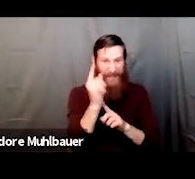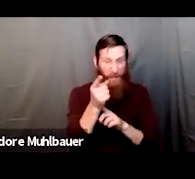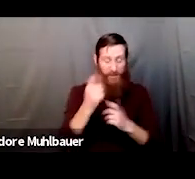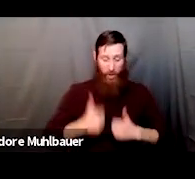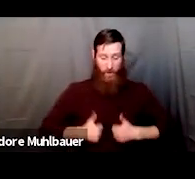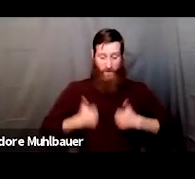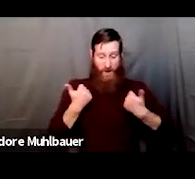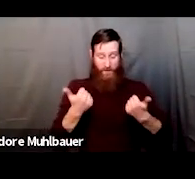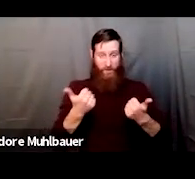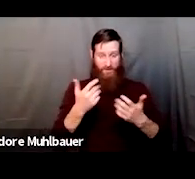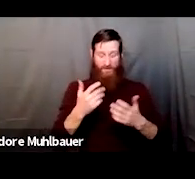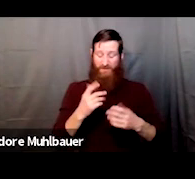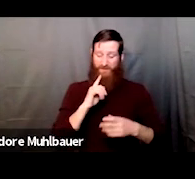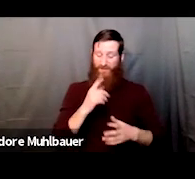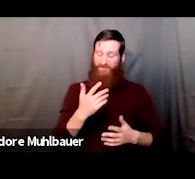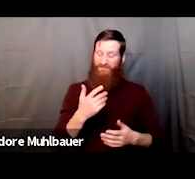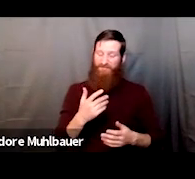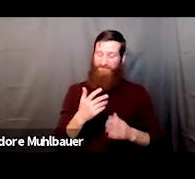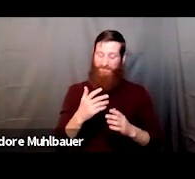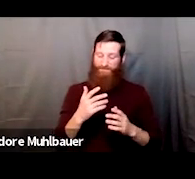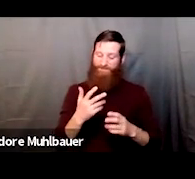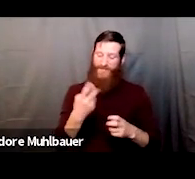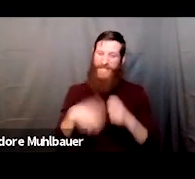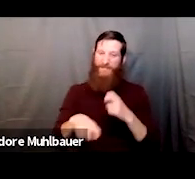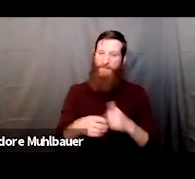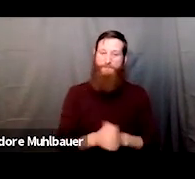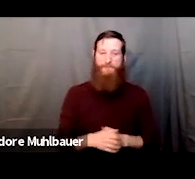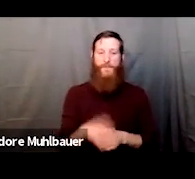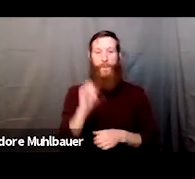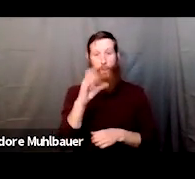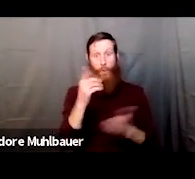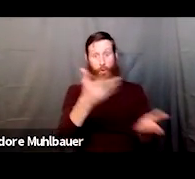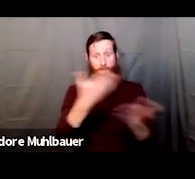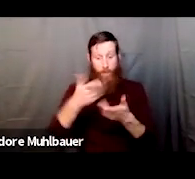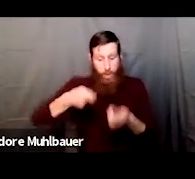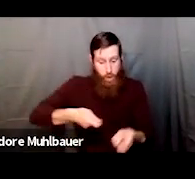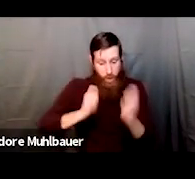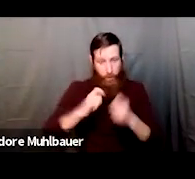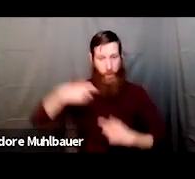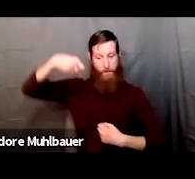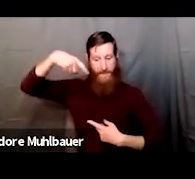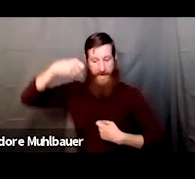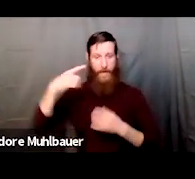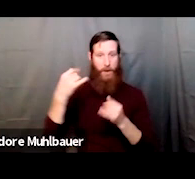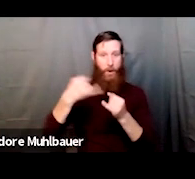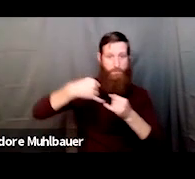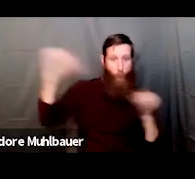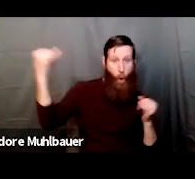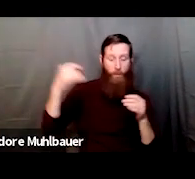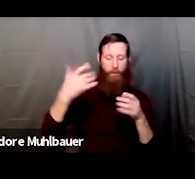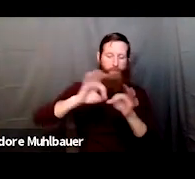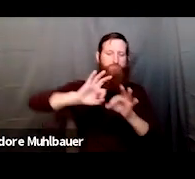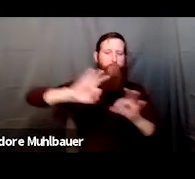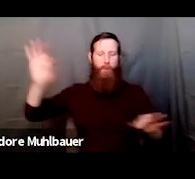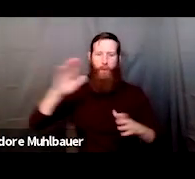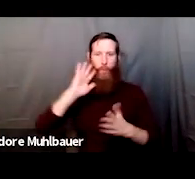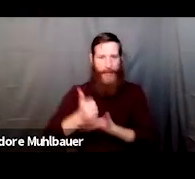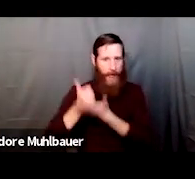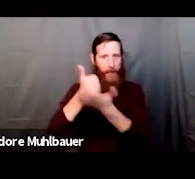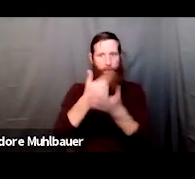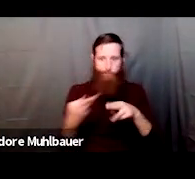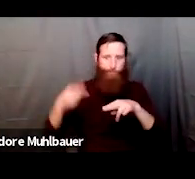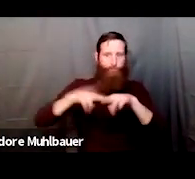So,everybody carrying a shovel, beacon and probe, reduces the time it takes to excavate that buried person, get them to the surface and increases survival .